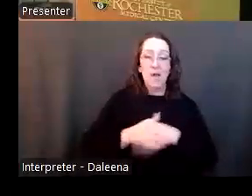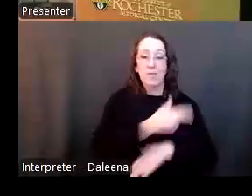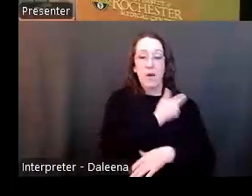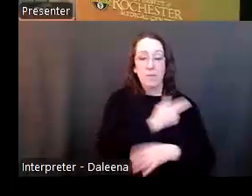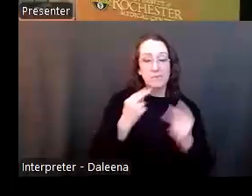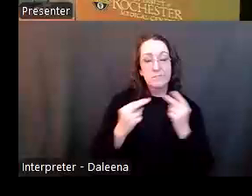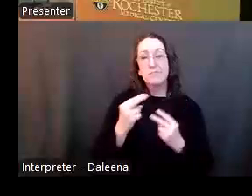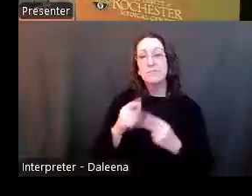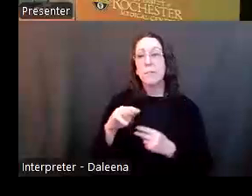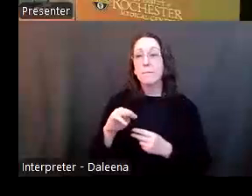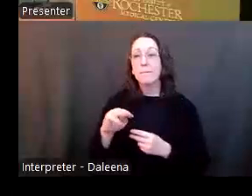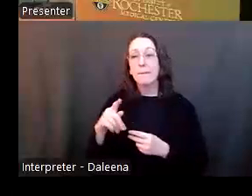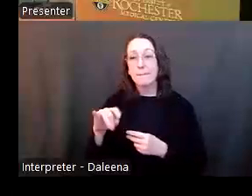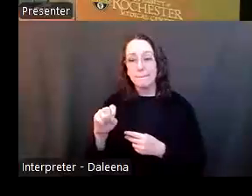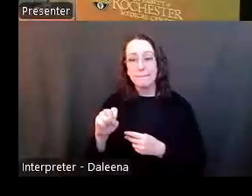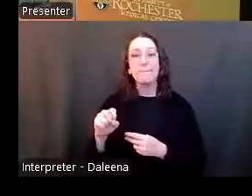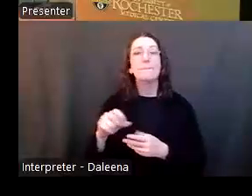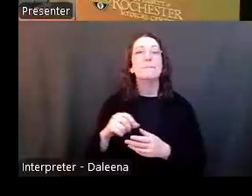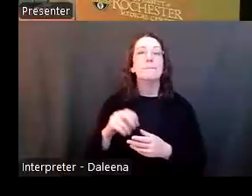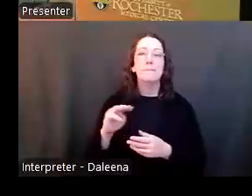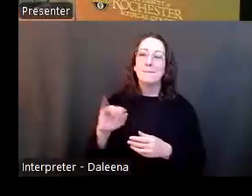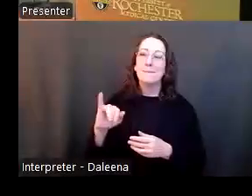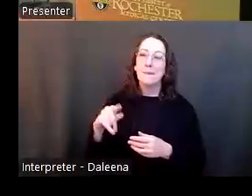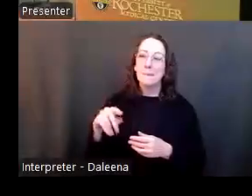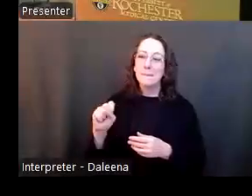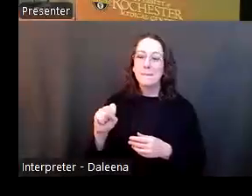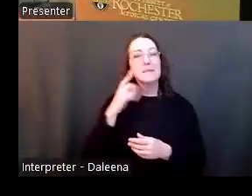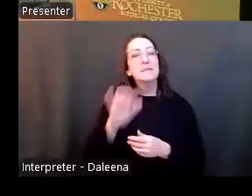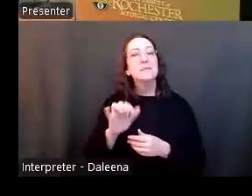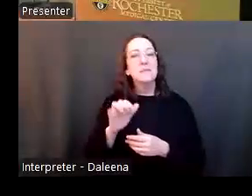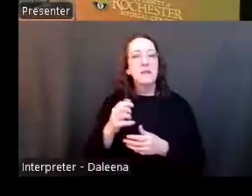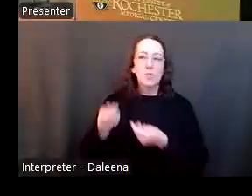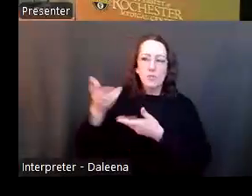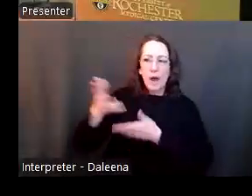myips um the provider was able to talk to him a little bit more about that and he actually